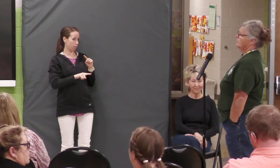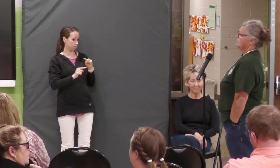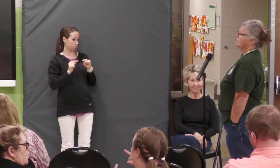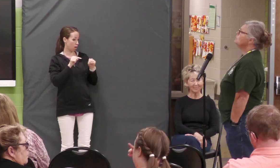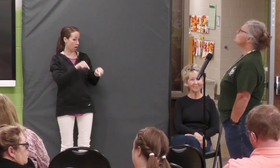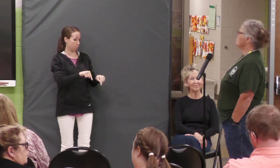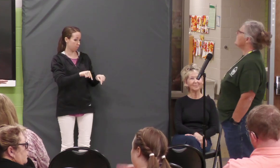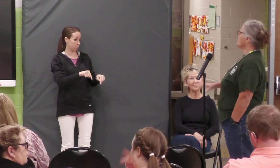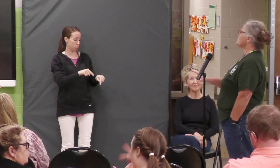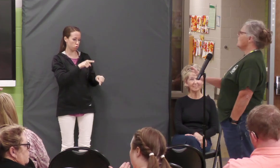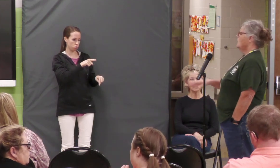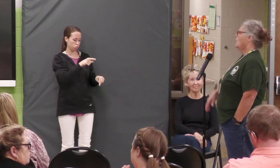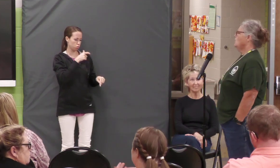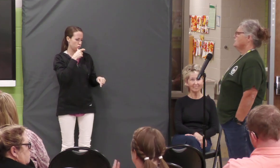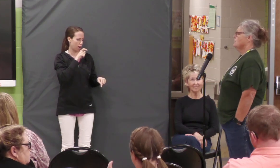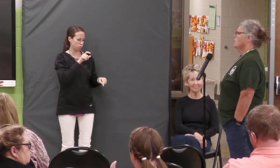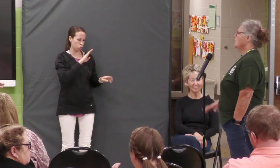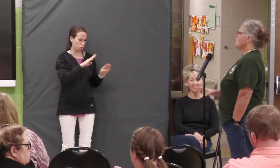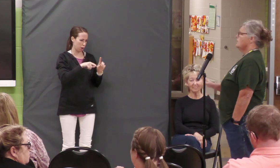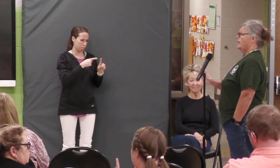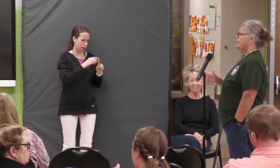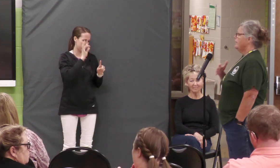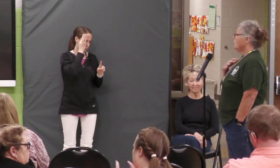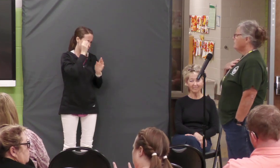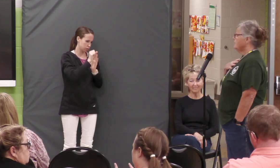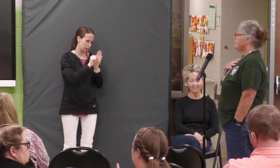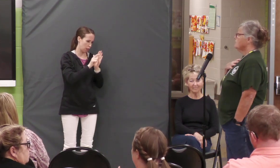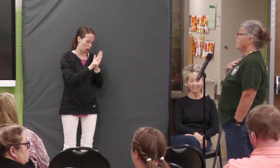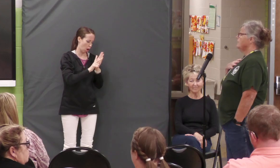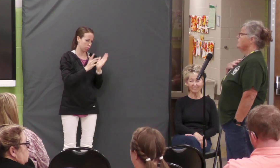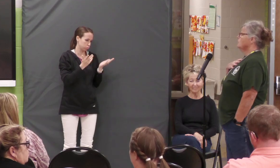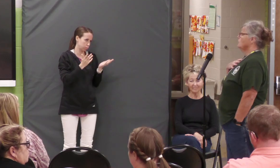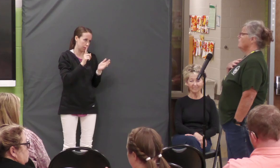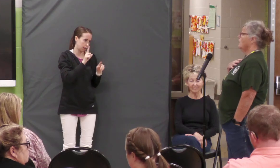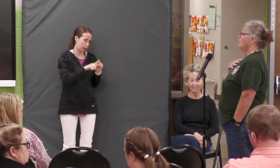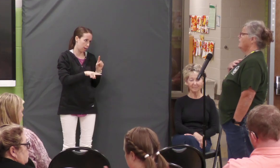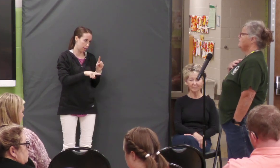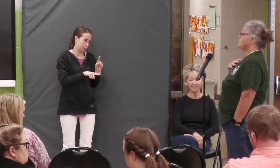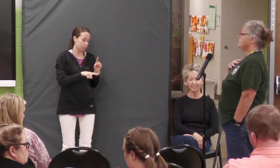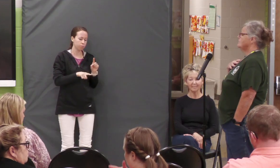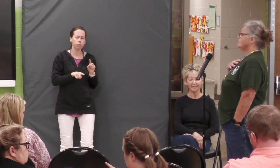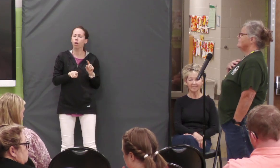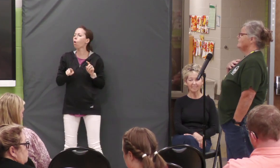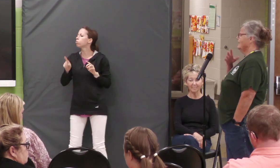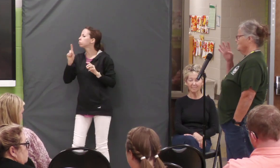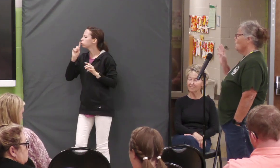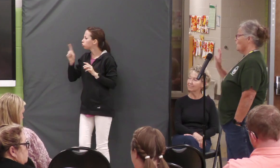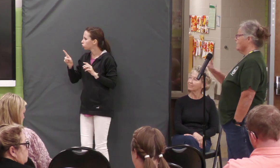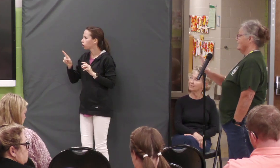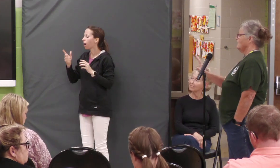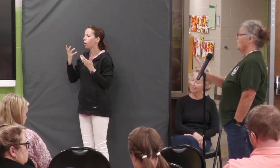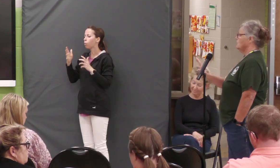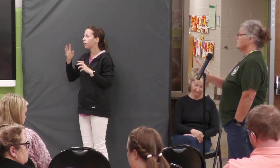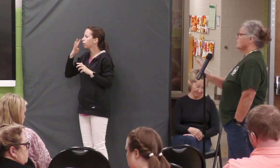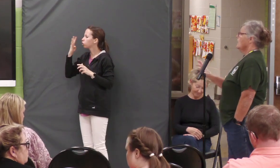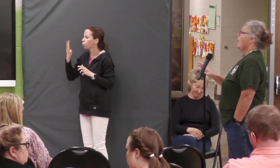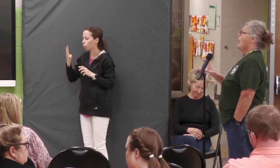say well you don't have to worry about federal or state and I don't me to be trying to ignore any laws yeah